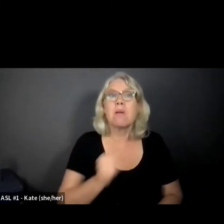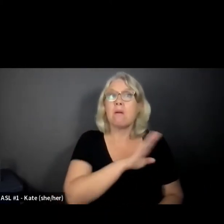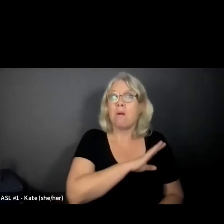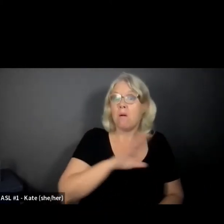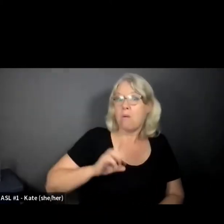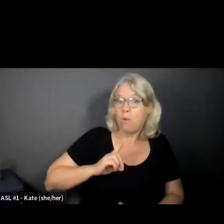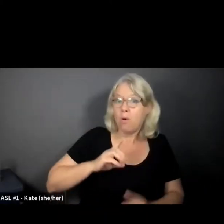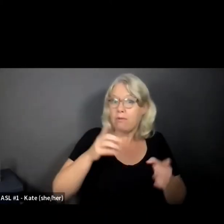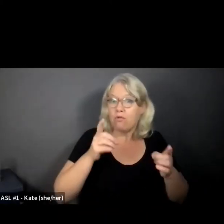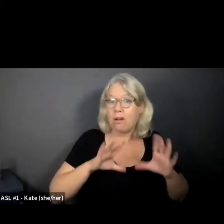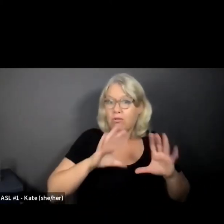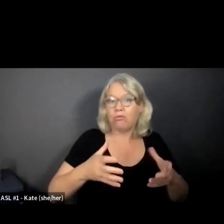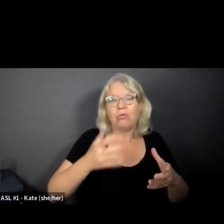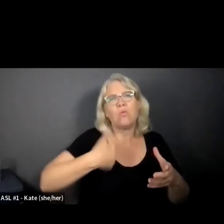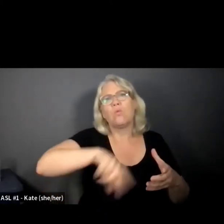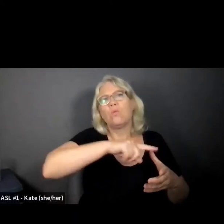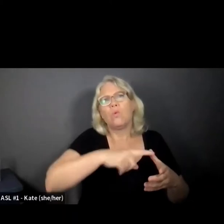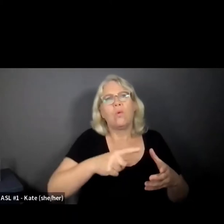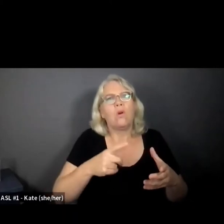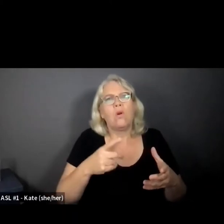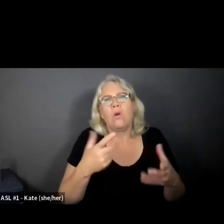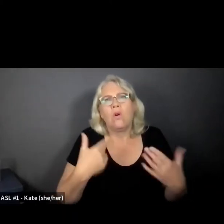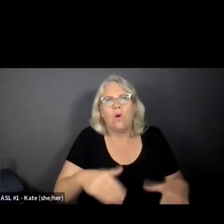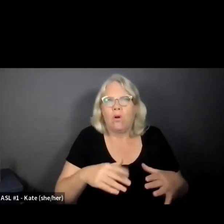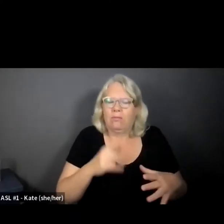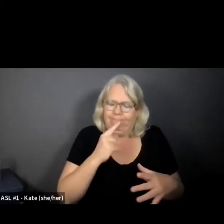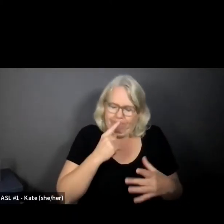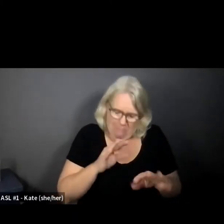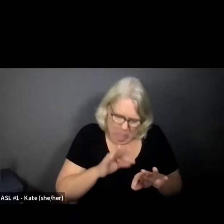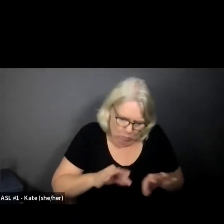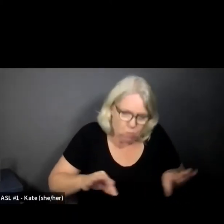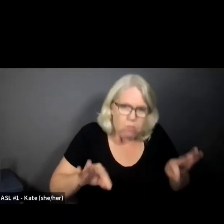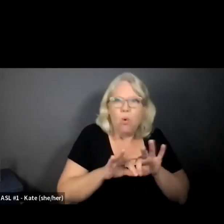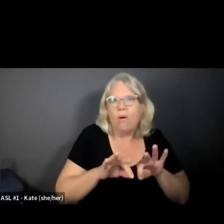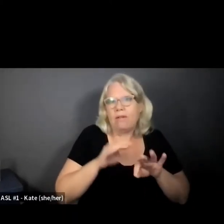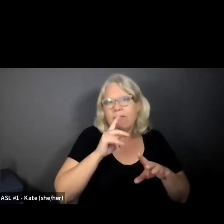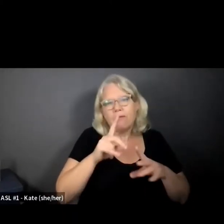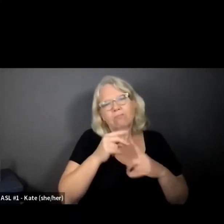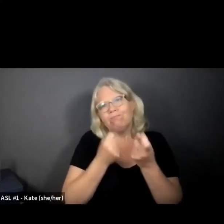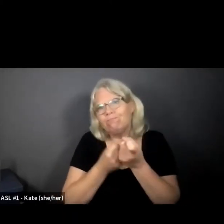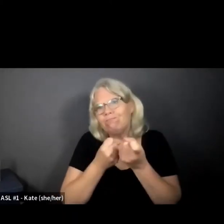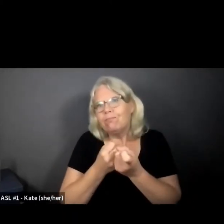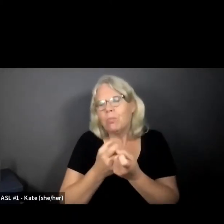I CANNOT STRESS TO YOU HOW GRATEFUL WE ARE FOR THIS GROUP OF LEADERS.